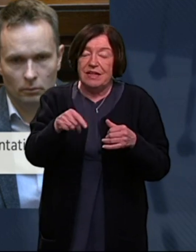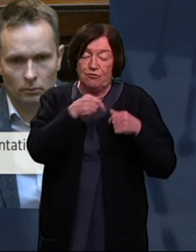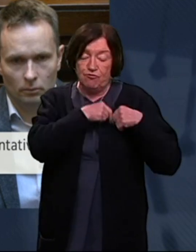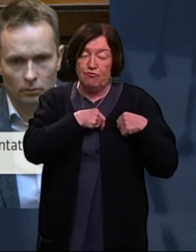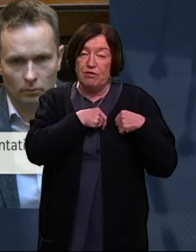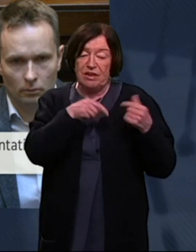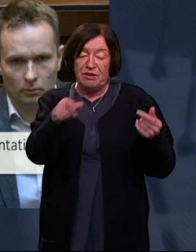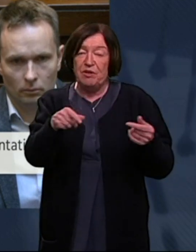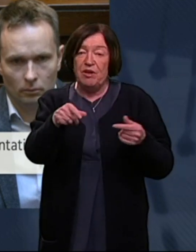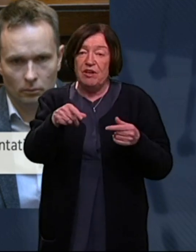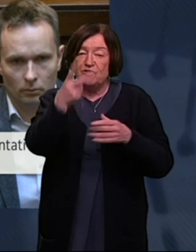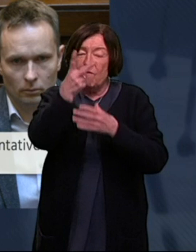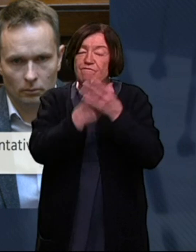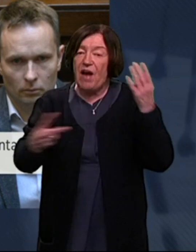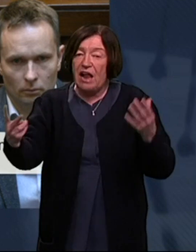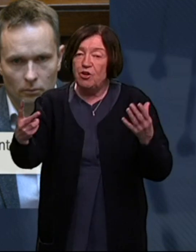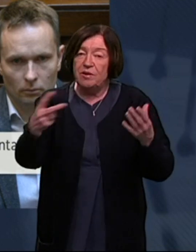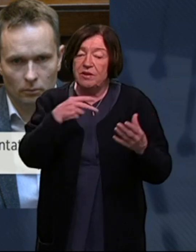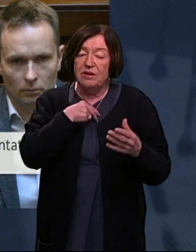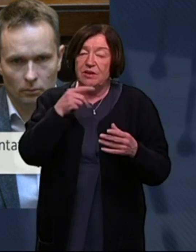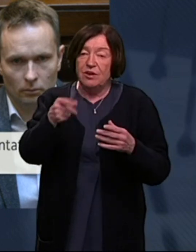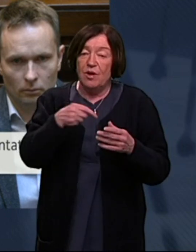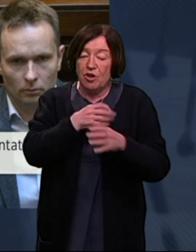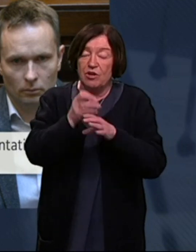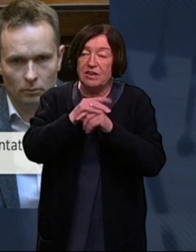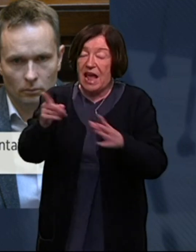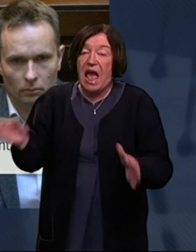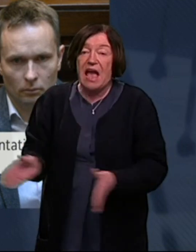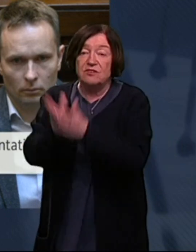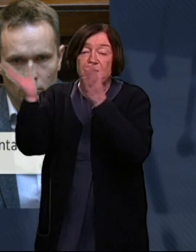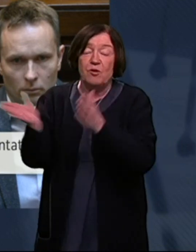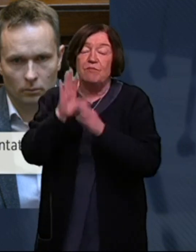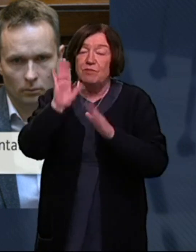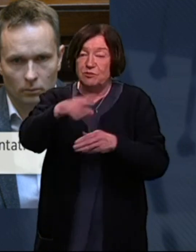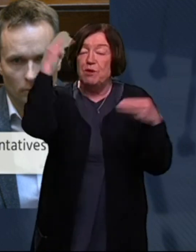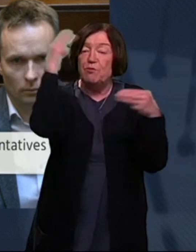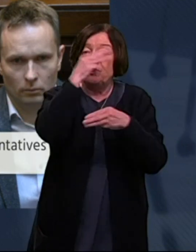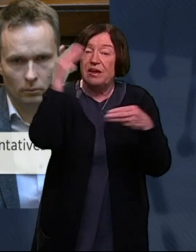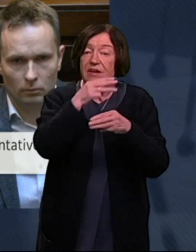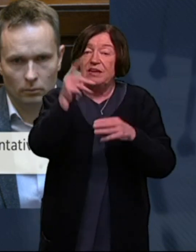is so valuable to this country and our exports that has to be protected.